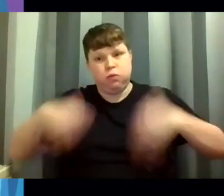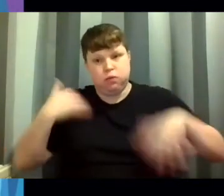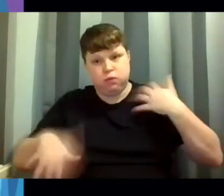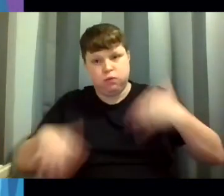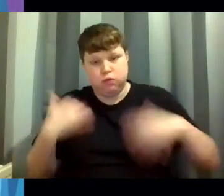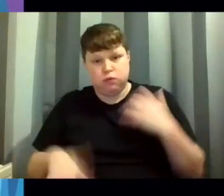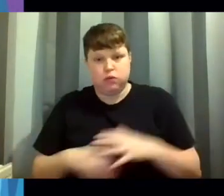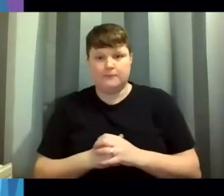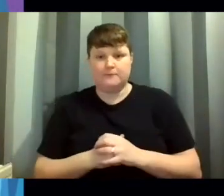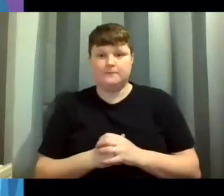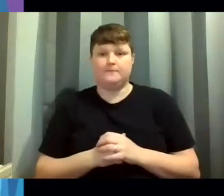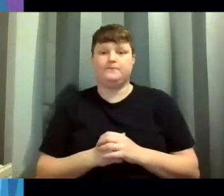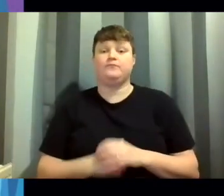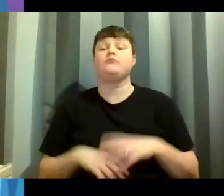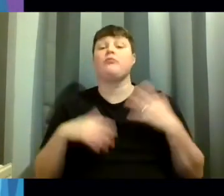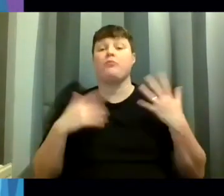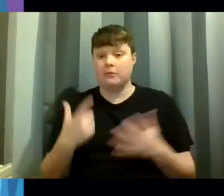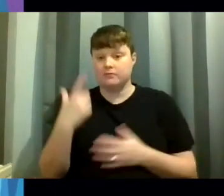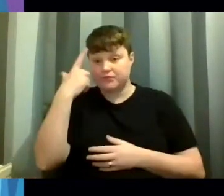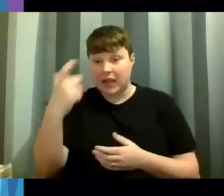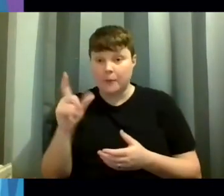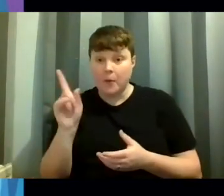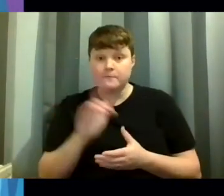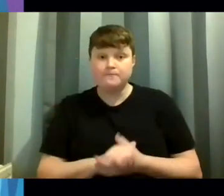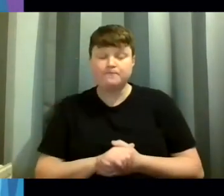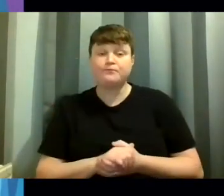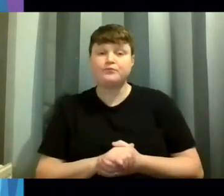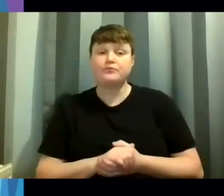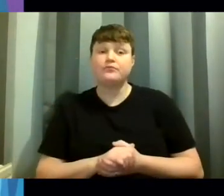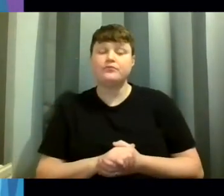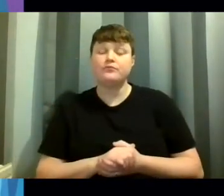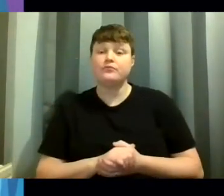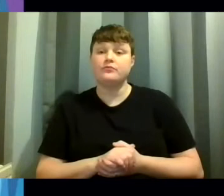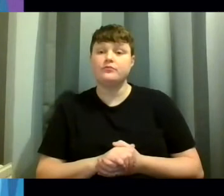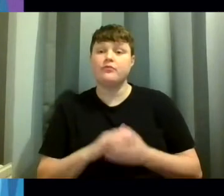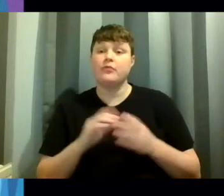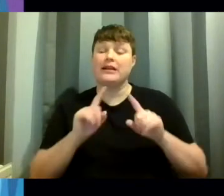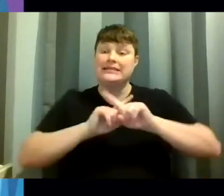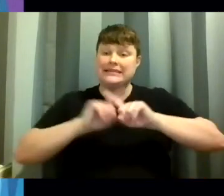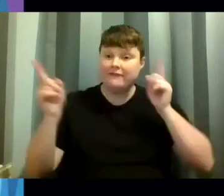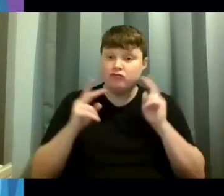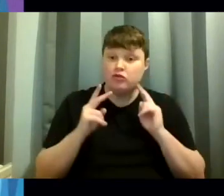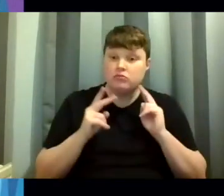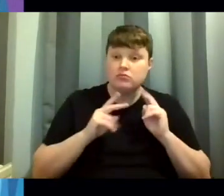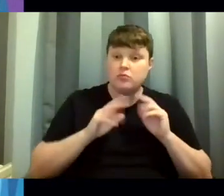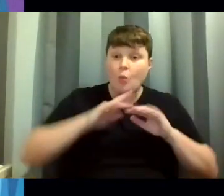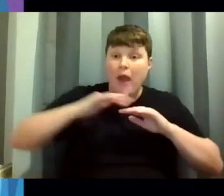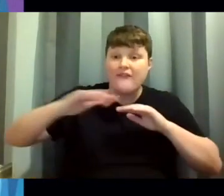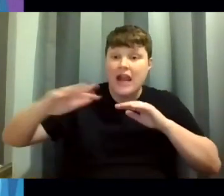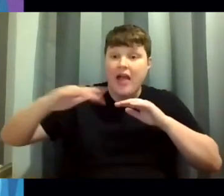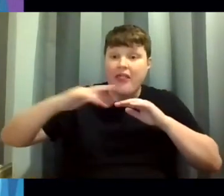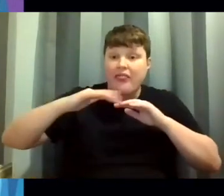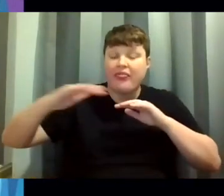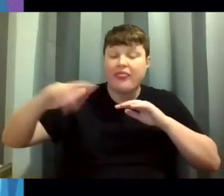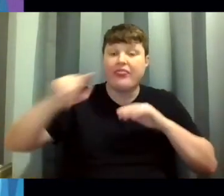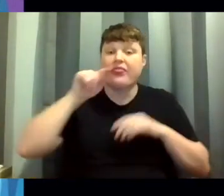We can also use a different wavelength of electromagnetic radiation - closer towards the